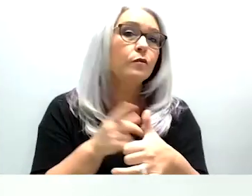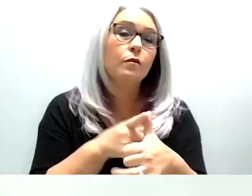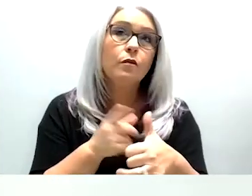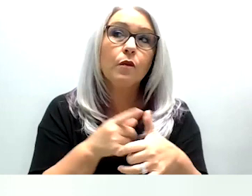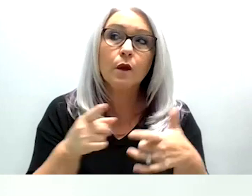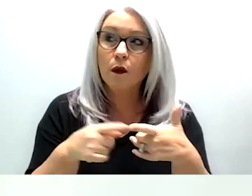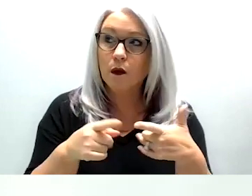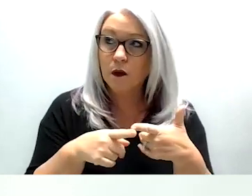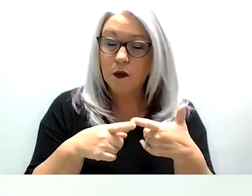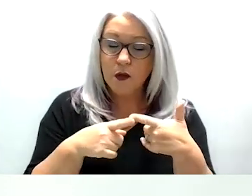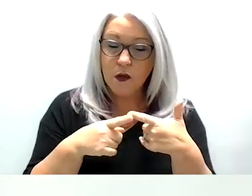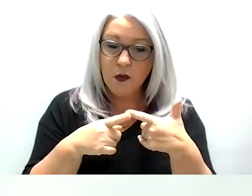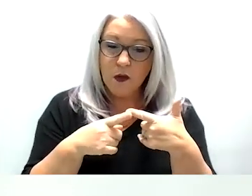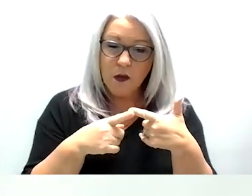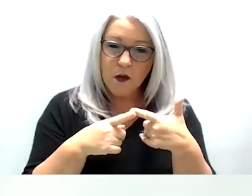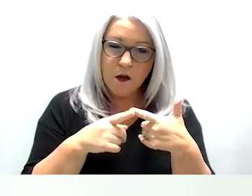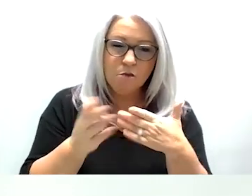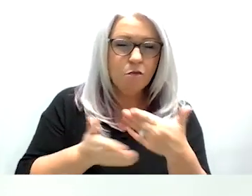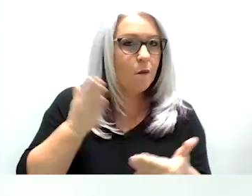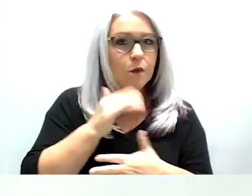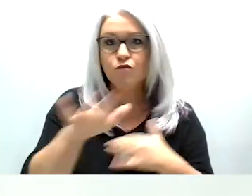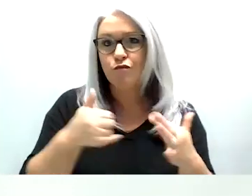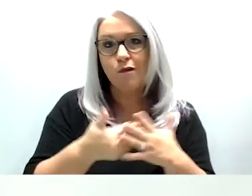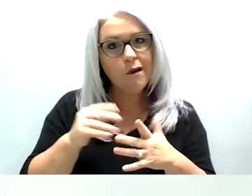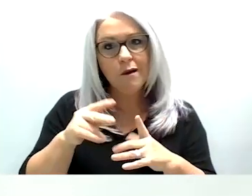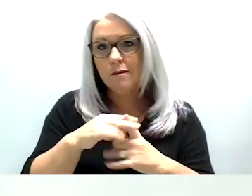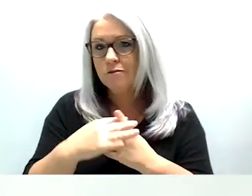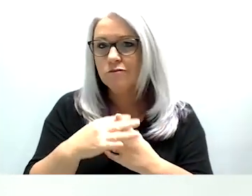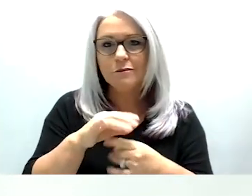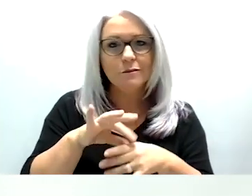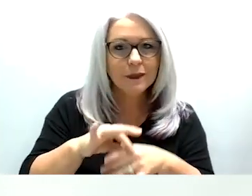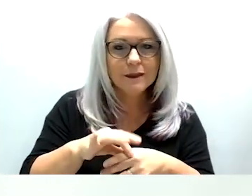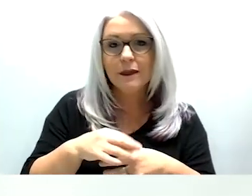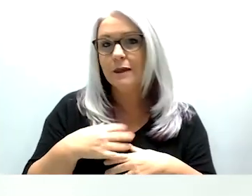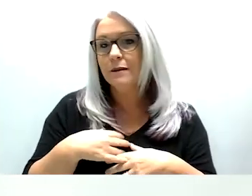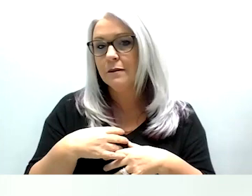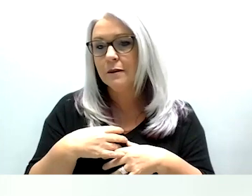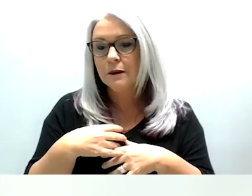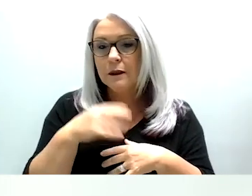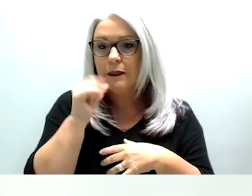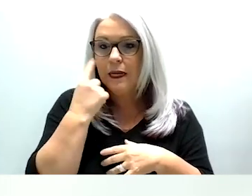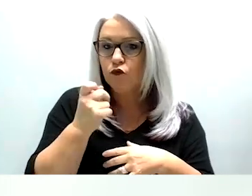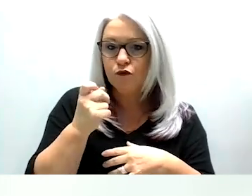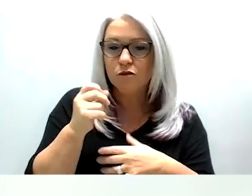in almost every single context except for students in elementary, middle and high